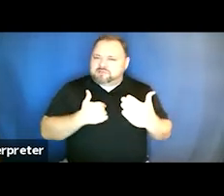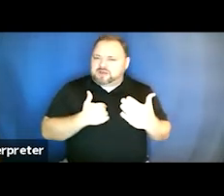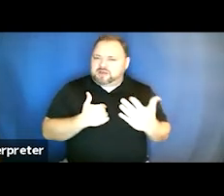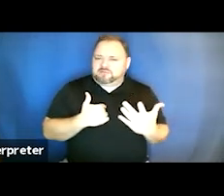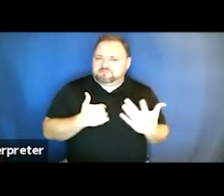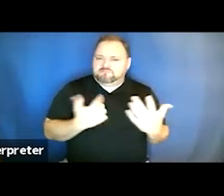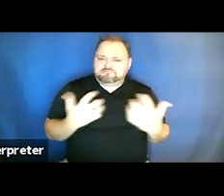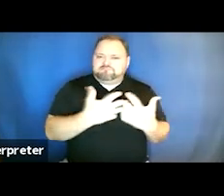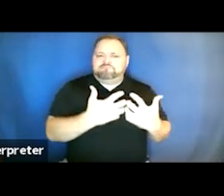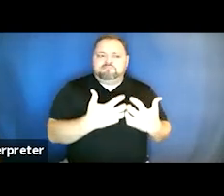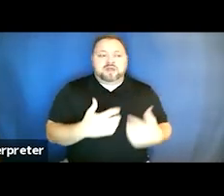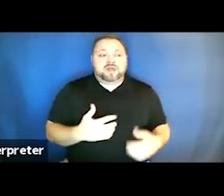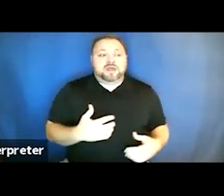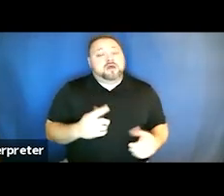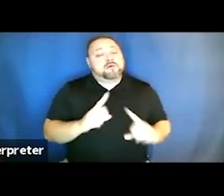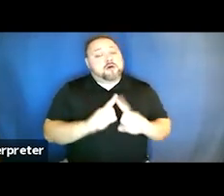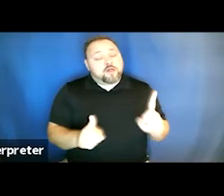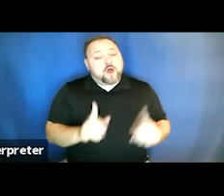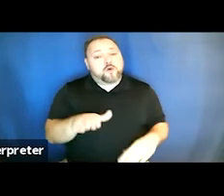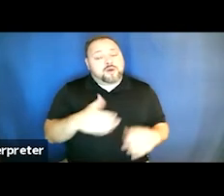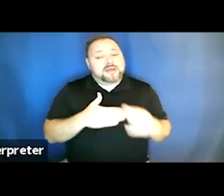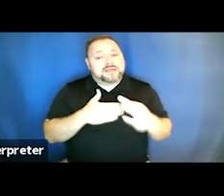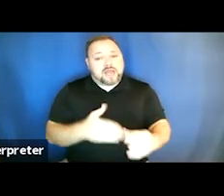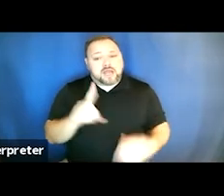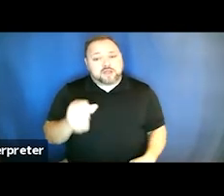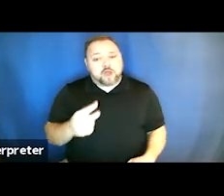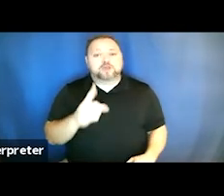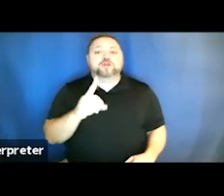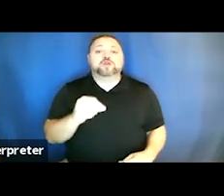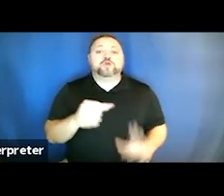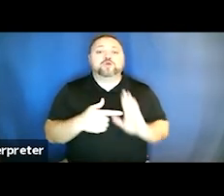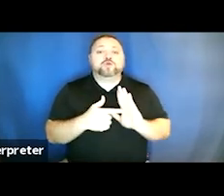Though, guide dogs point out that I'm a blind individual.